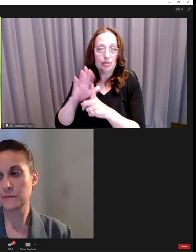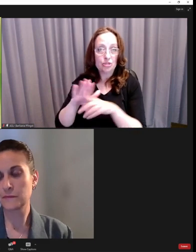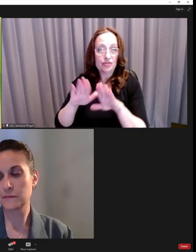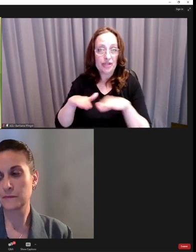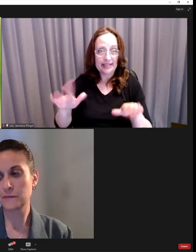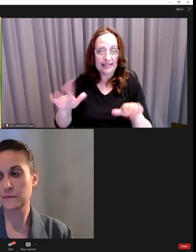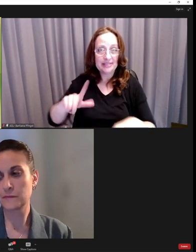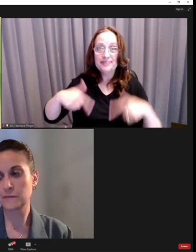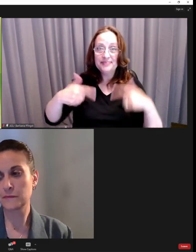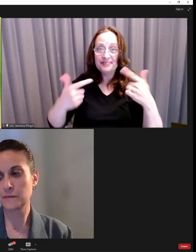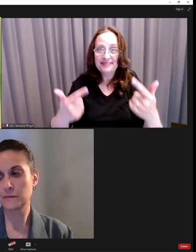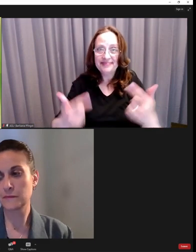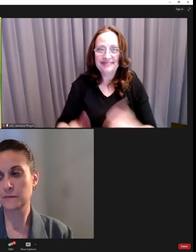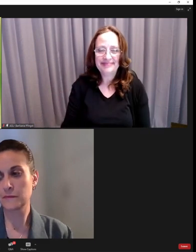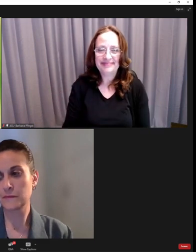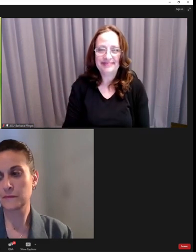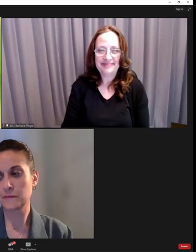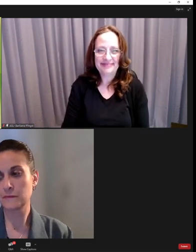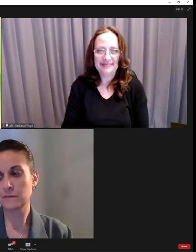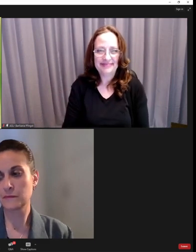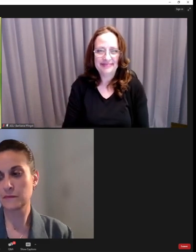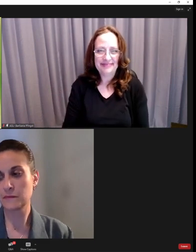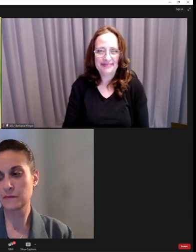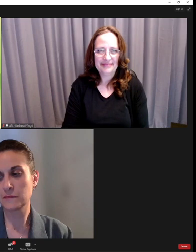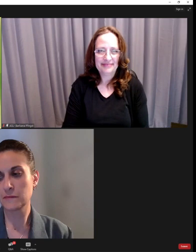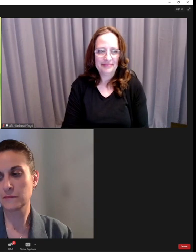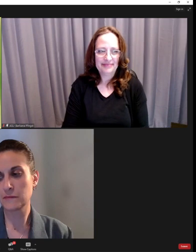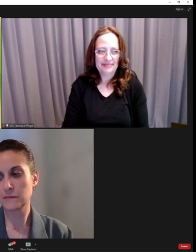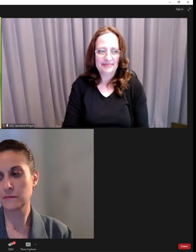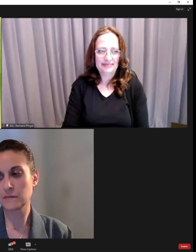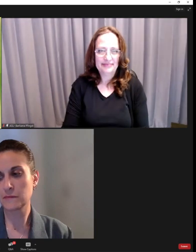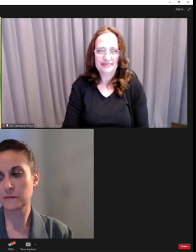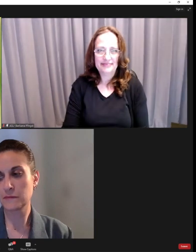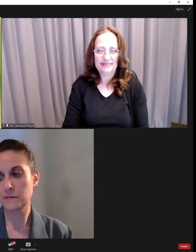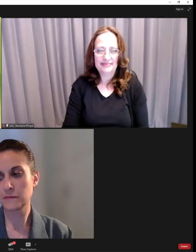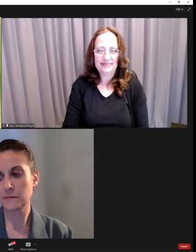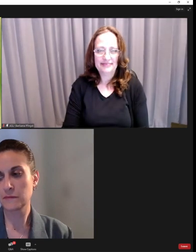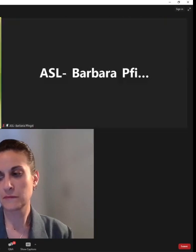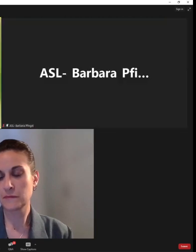So... One reason we prefer MRI is the resolution, in terms of looking at